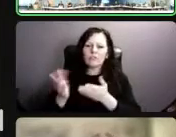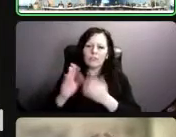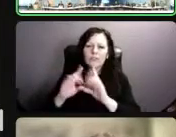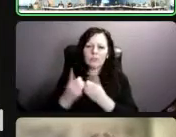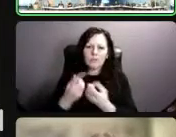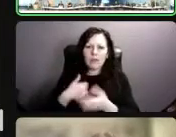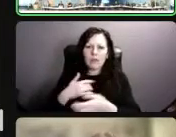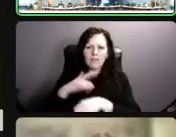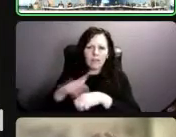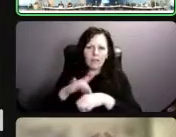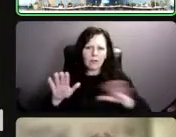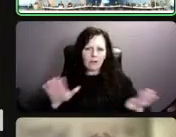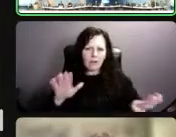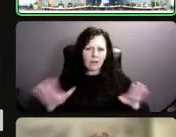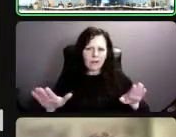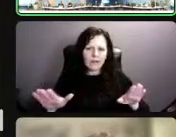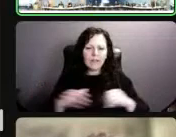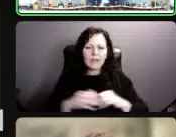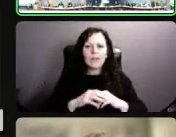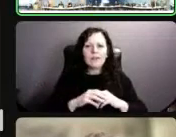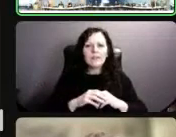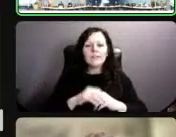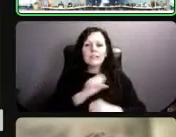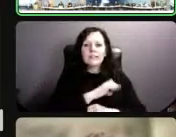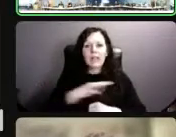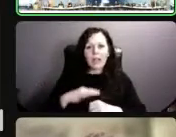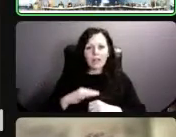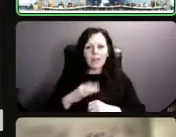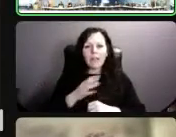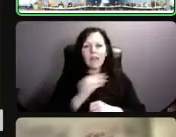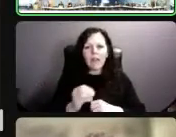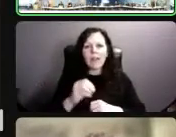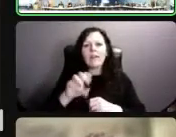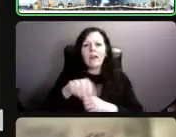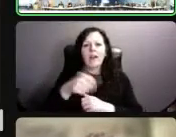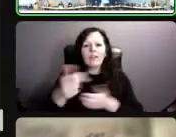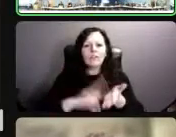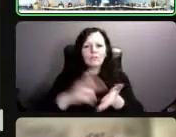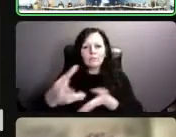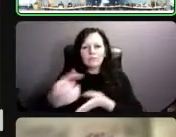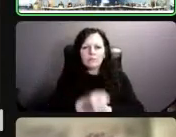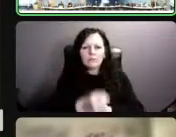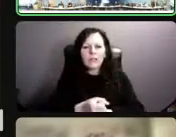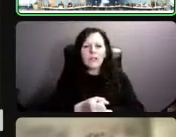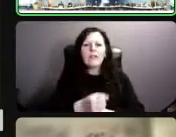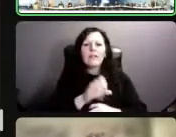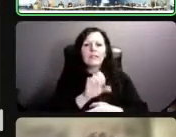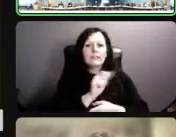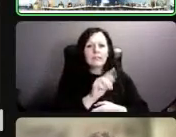THAT IT'S JUST HOW MUCH MANPOWER DOES EACH INTERNAL SERVICE APARTMENT HAVE